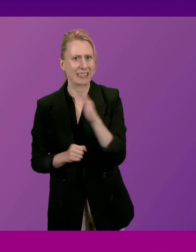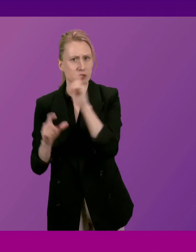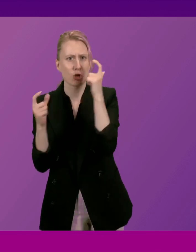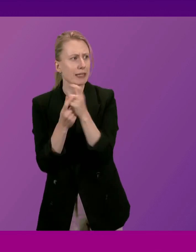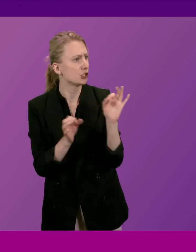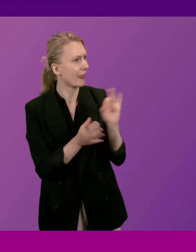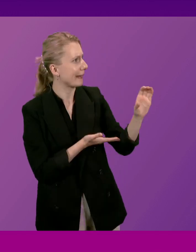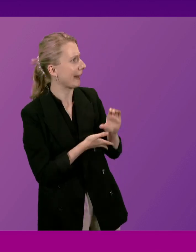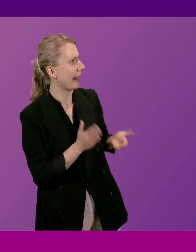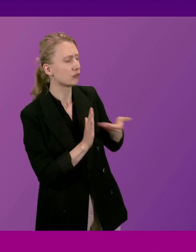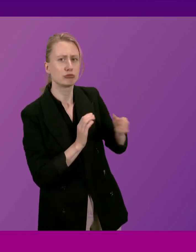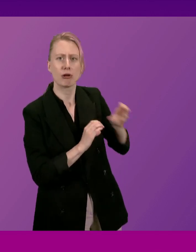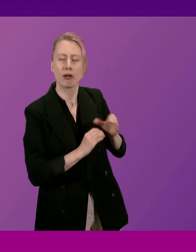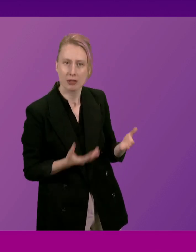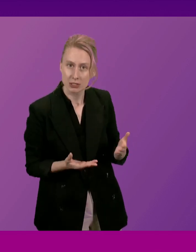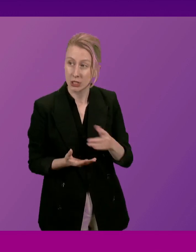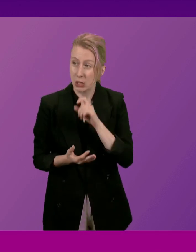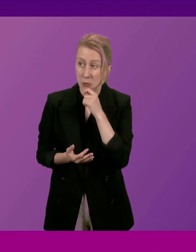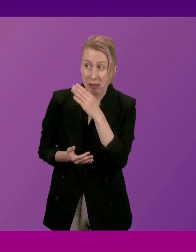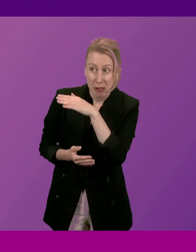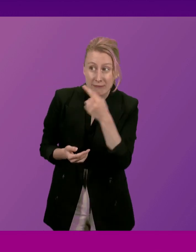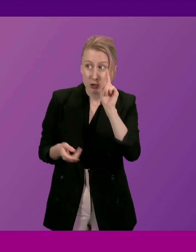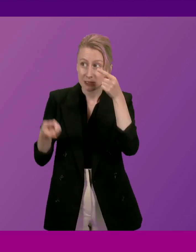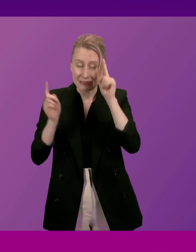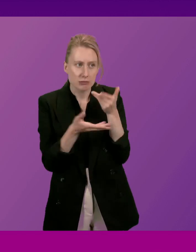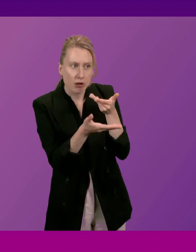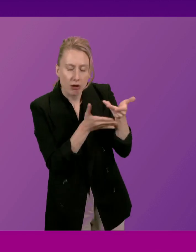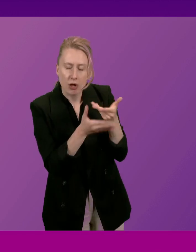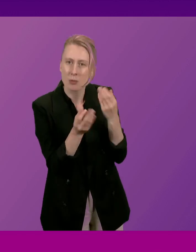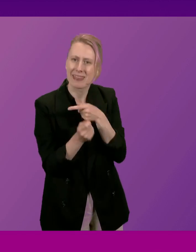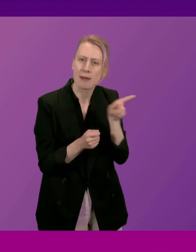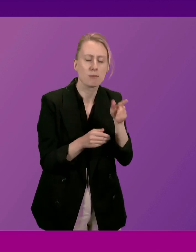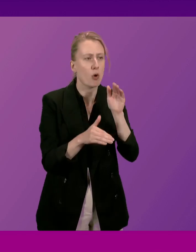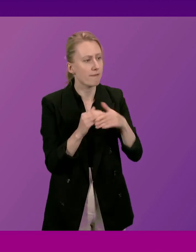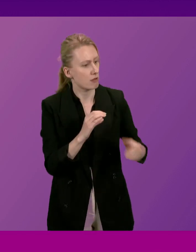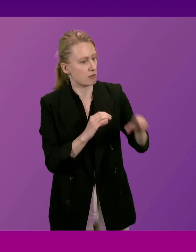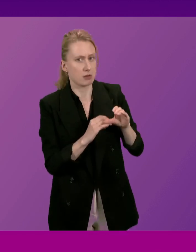urgently contact the SFC about restoring the rurality premium before it is too late?